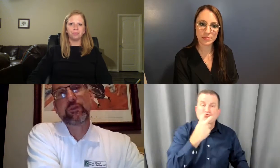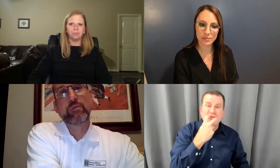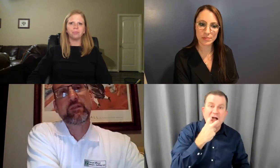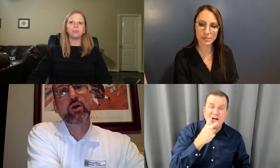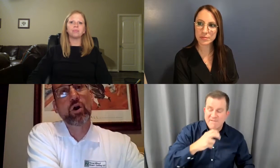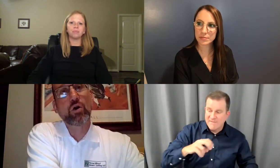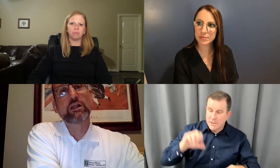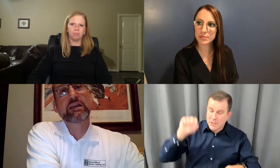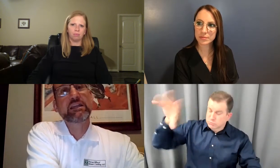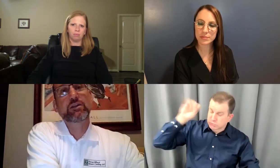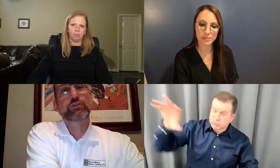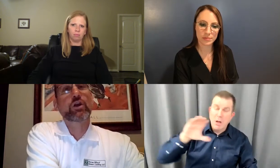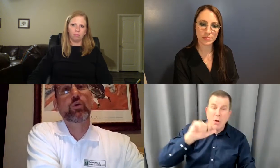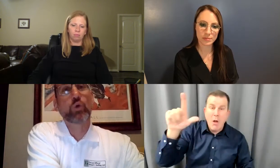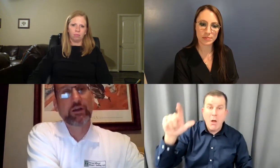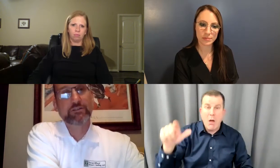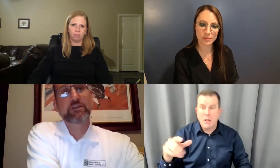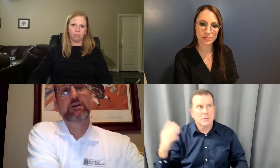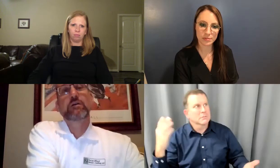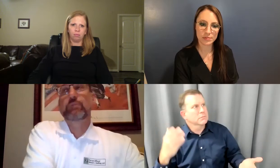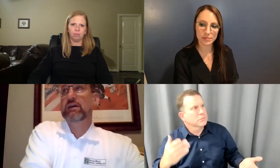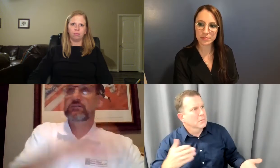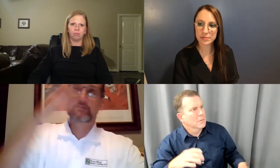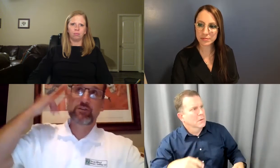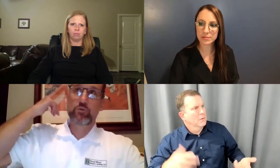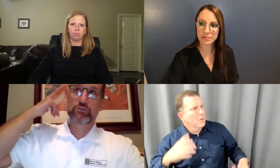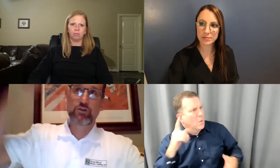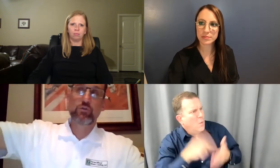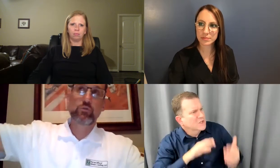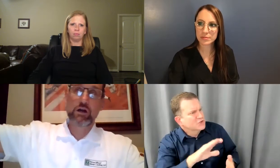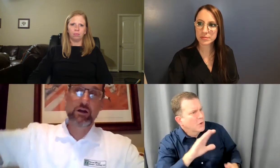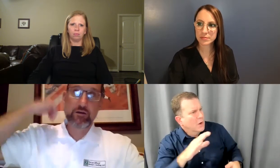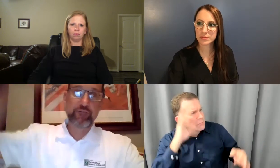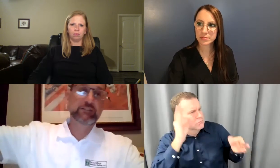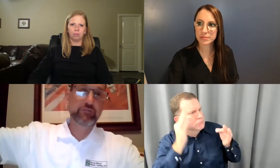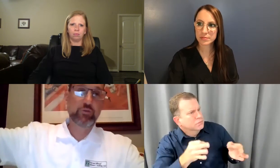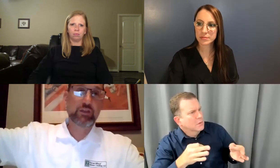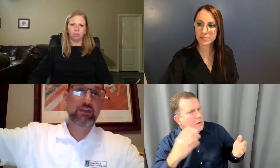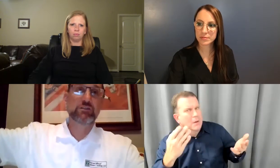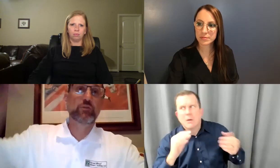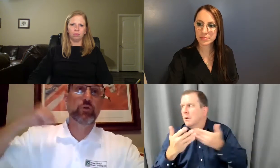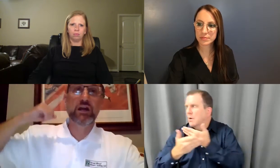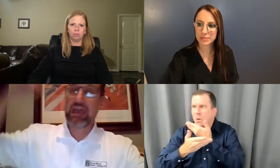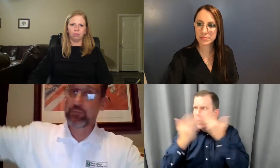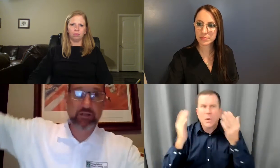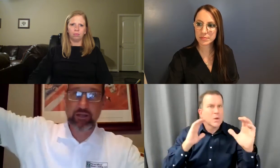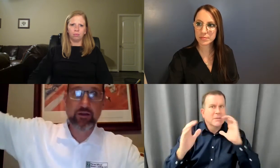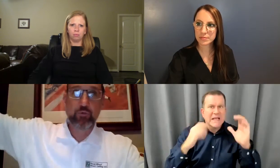when they made the call, he didn't know what the call was because there was no effective communication, they were not captioning,